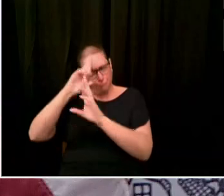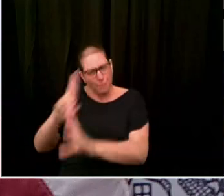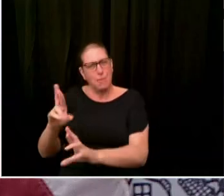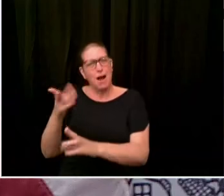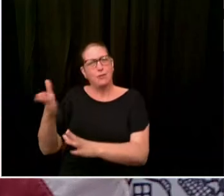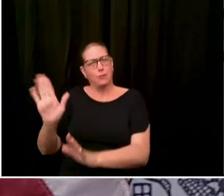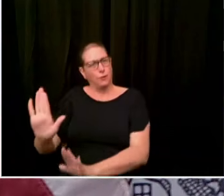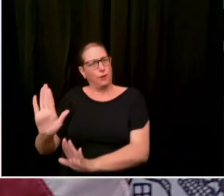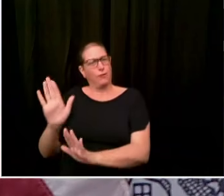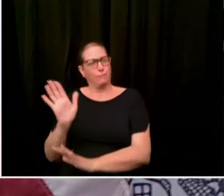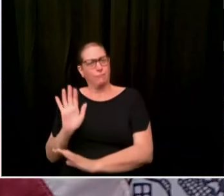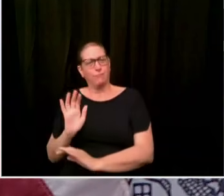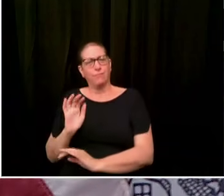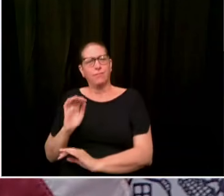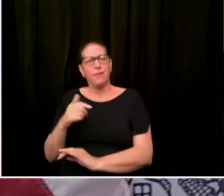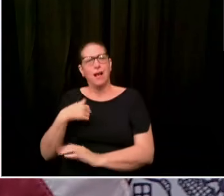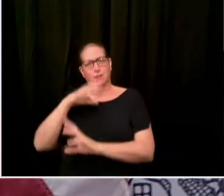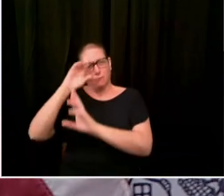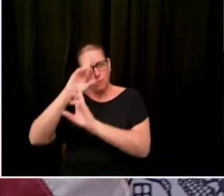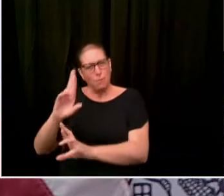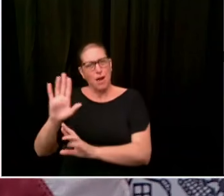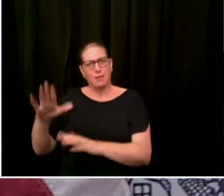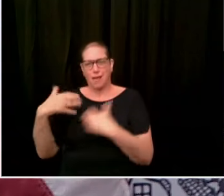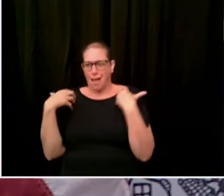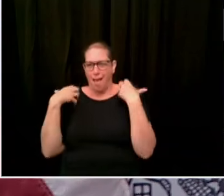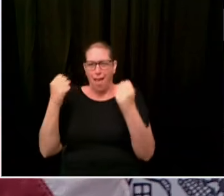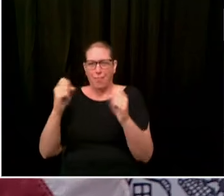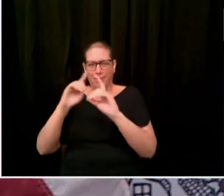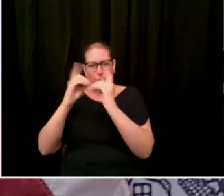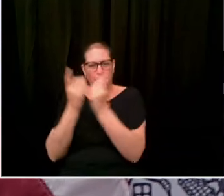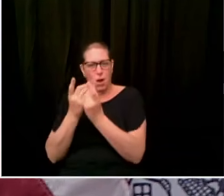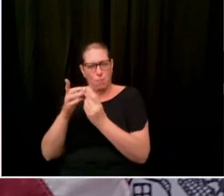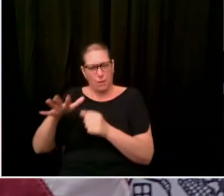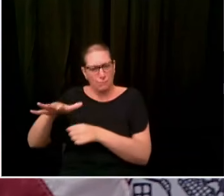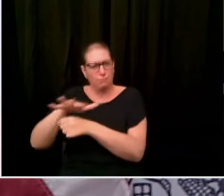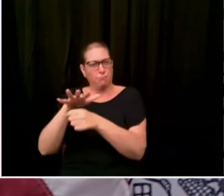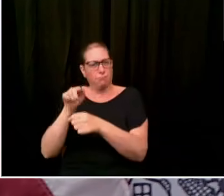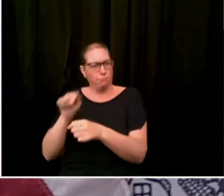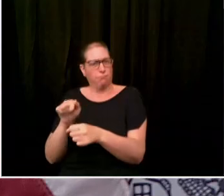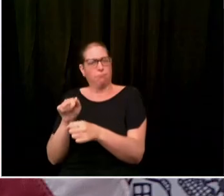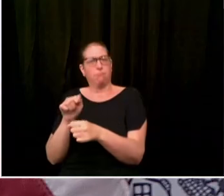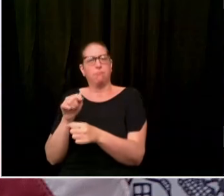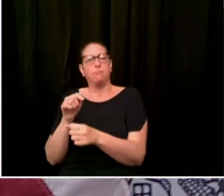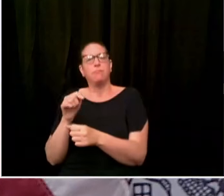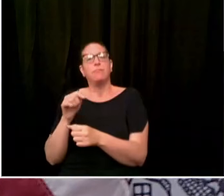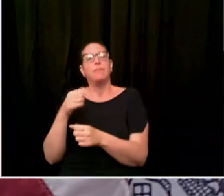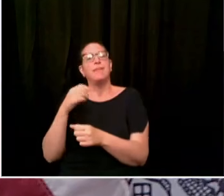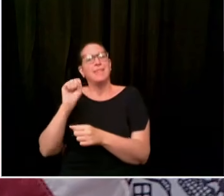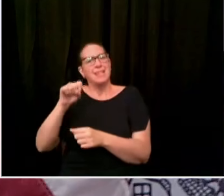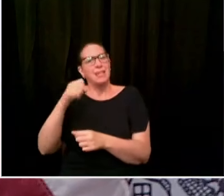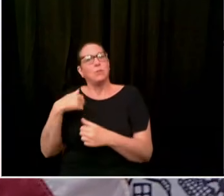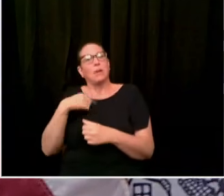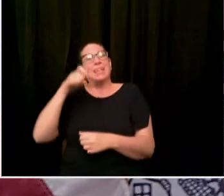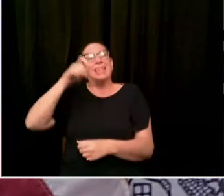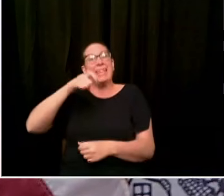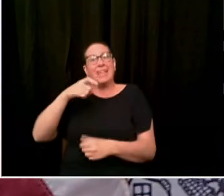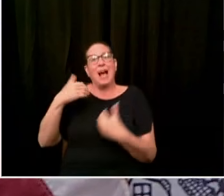HER DURING THIS CRISIS. I HAVE A LOT OF RESPECT FOR